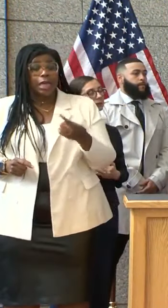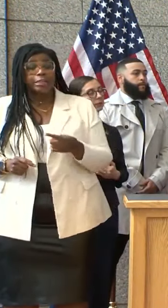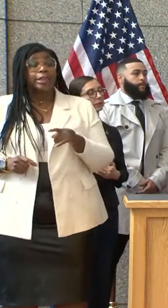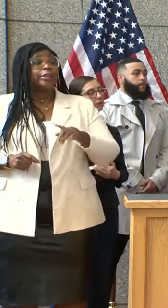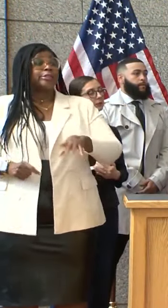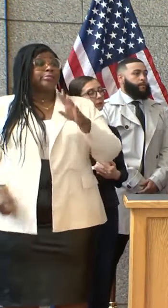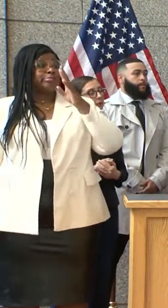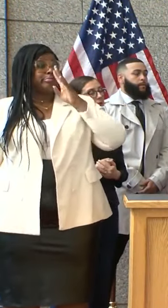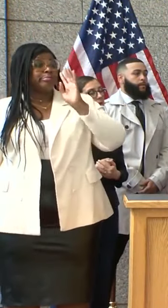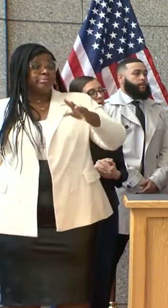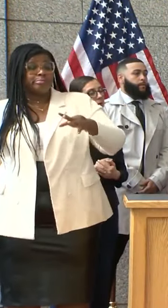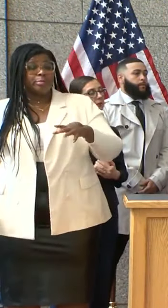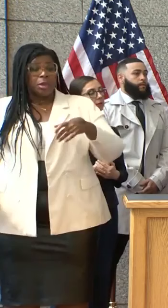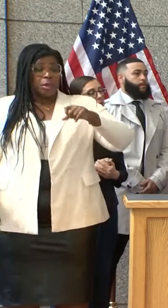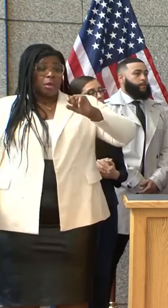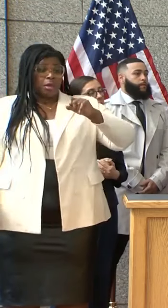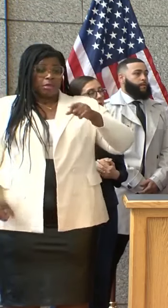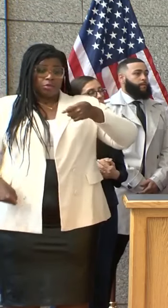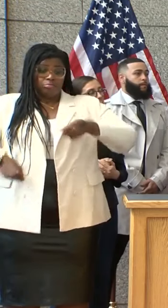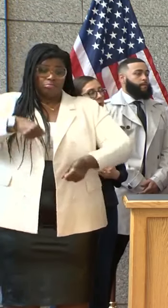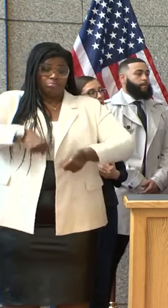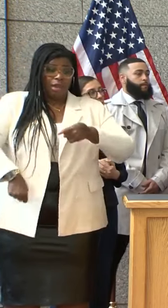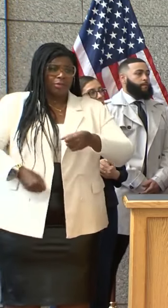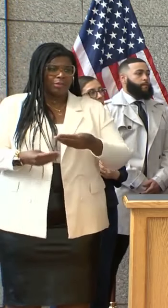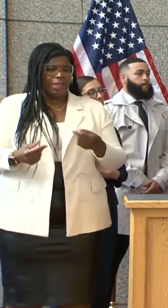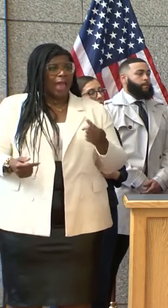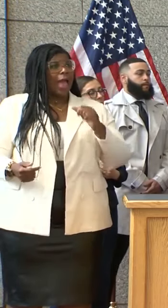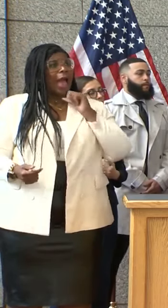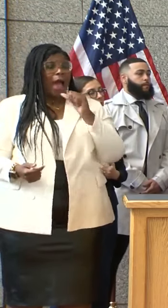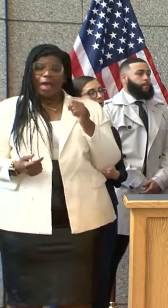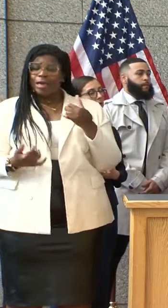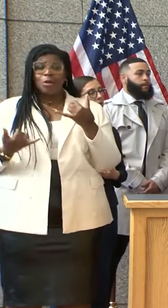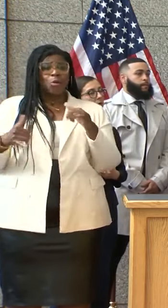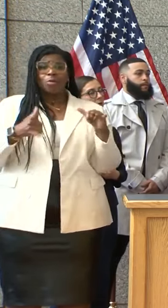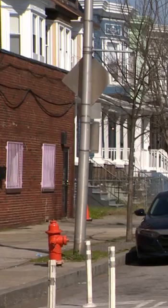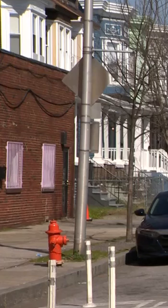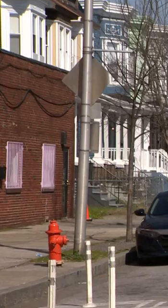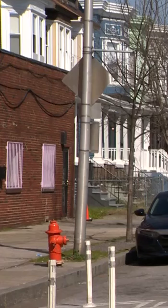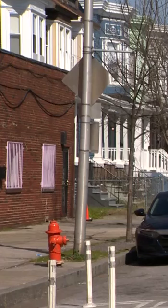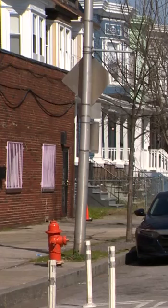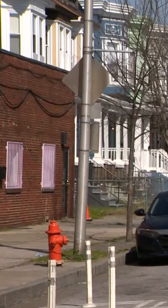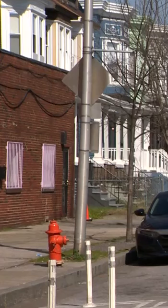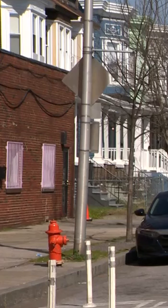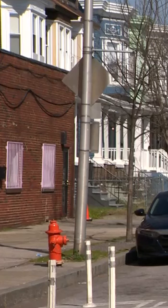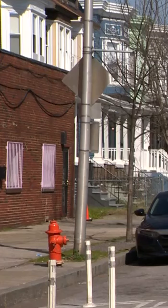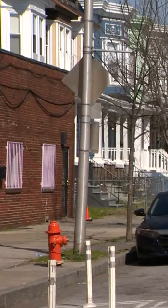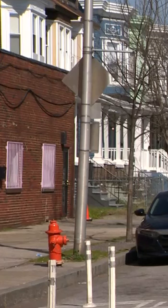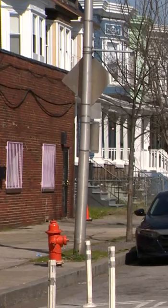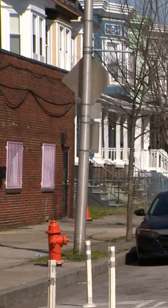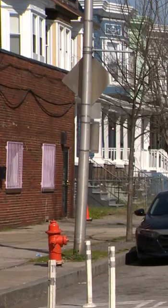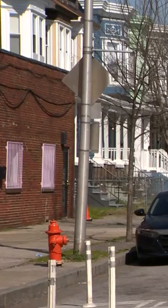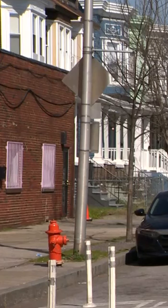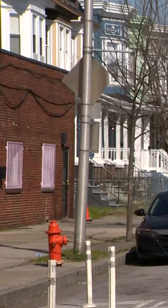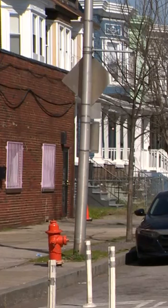WHEN YOU TELL US TO POUND SAND AND WE’RE GOING TO DO WHAT WE WANT TO DO ANYWAY, I DON’T PLAY POKER, I DON’T BLUFF.